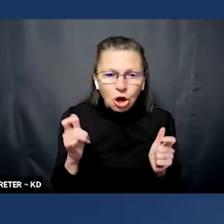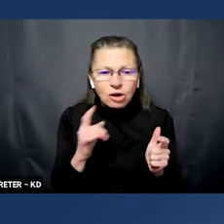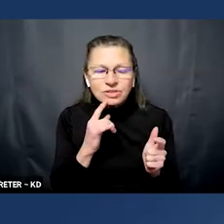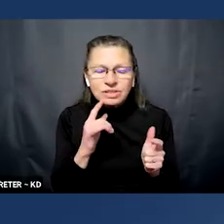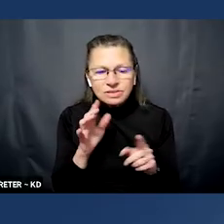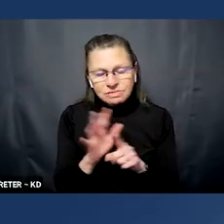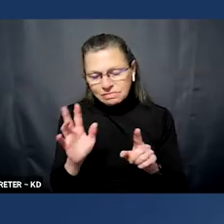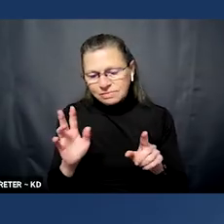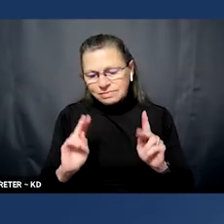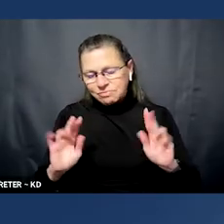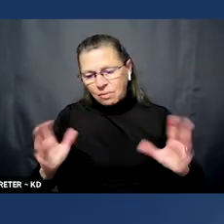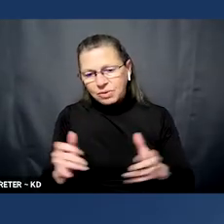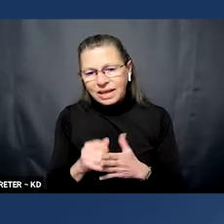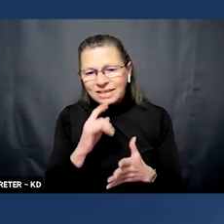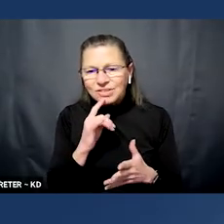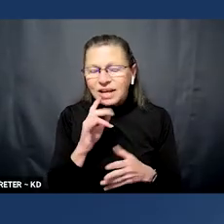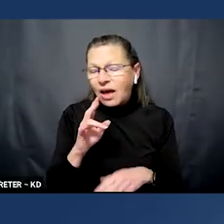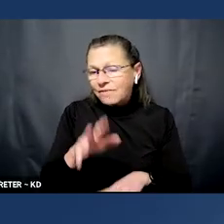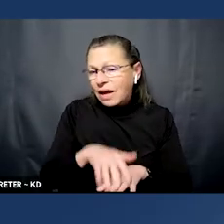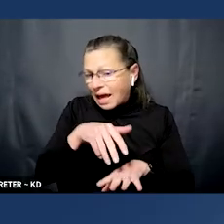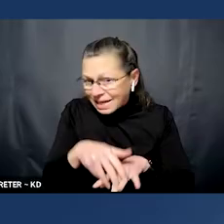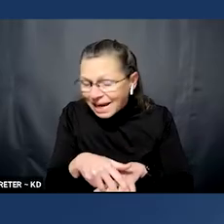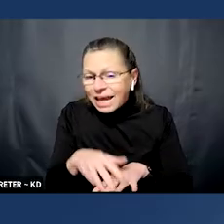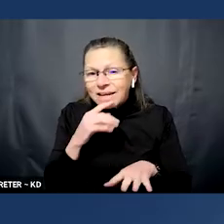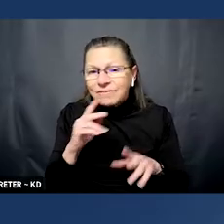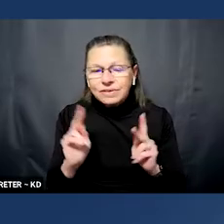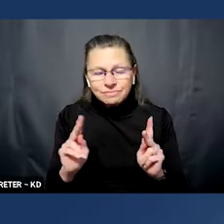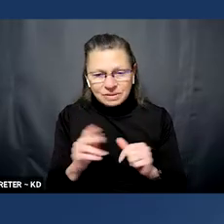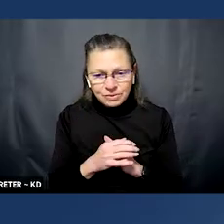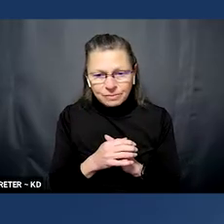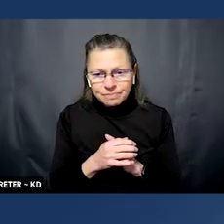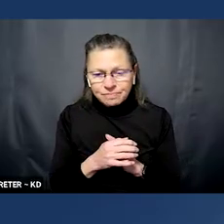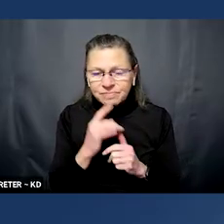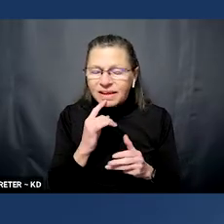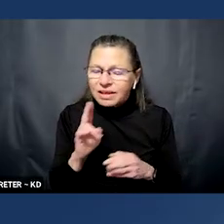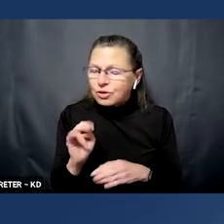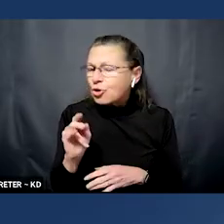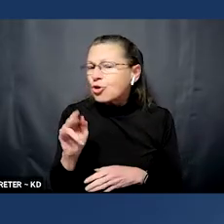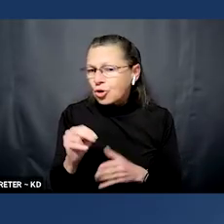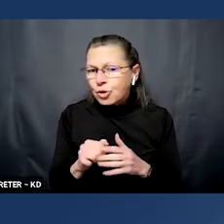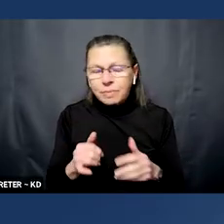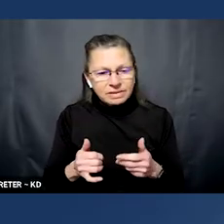entire nation, with the largest concentration of urban Native Americans residing in Los Angeles.